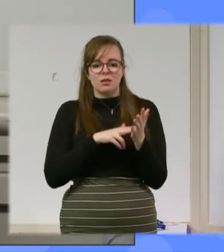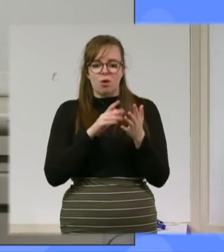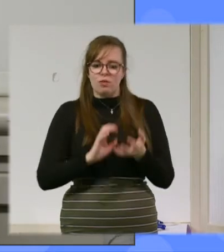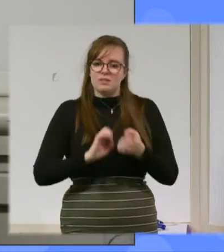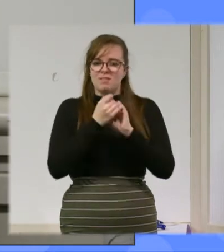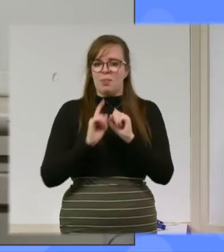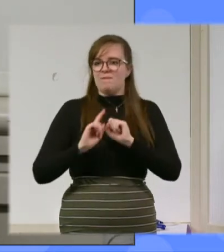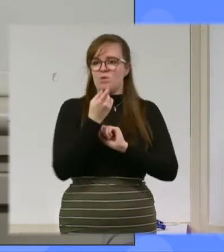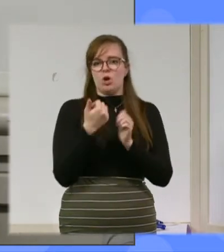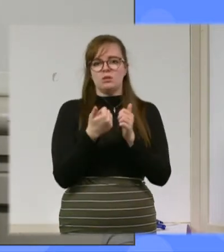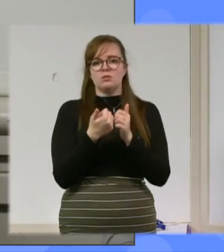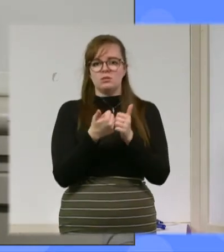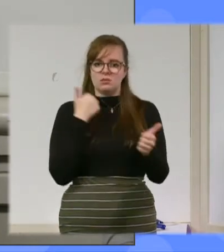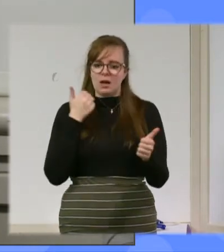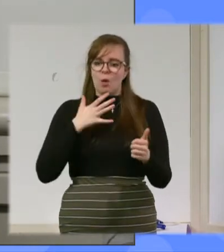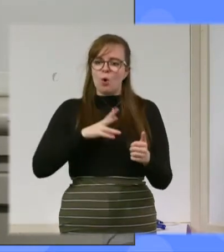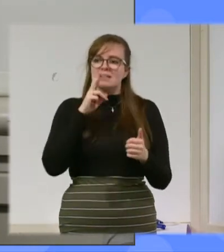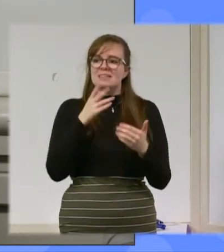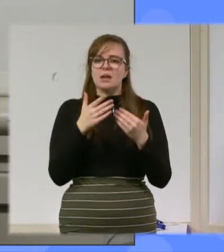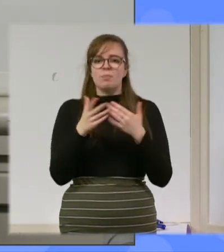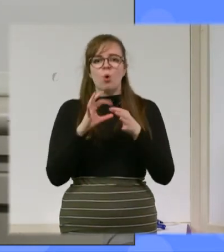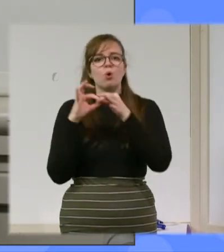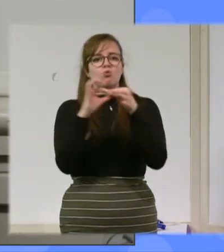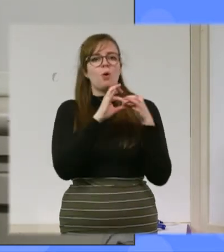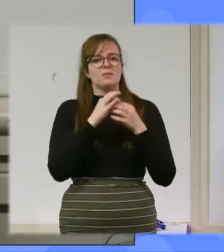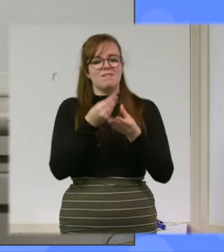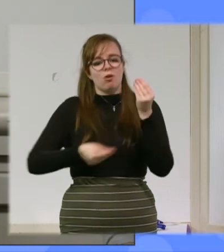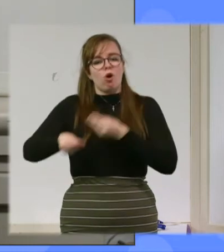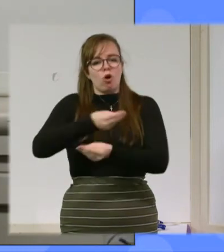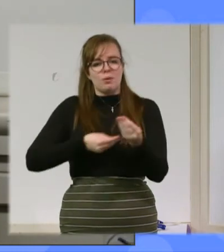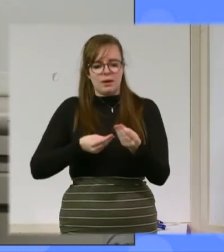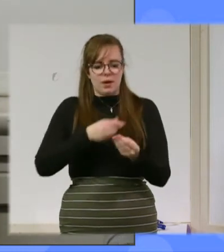I want to see a much more cooperative economy where people have got a right to